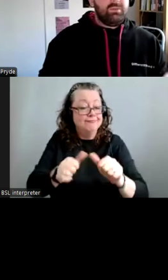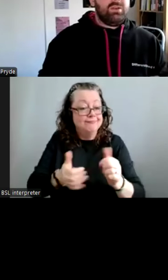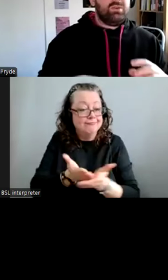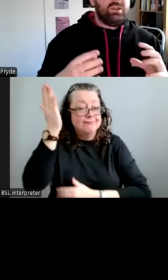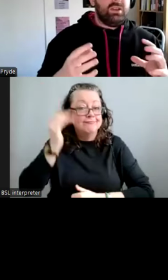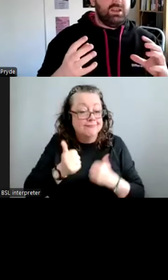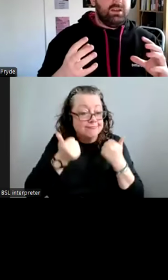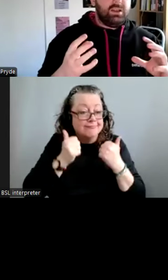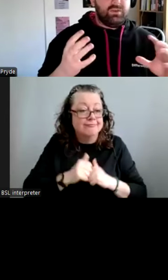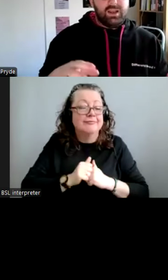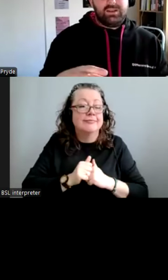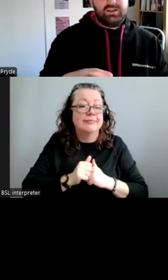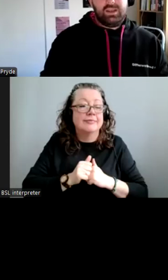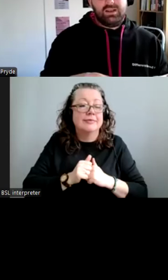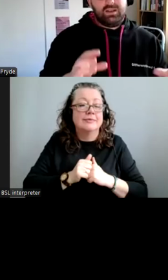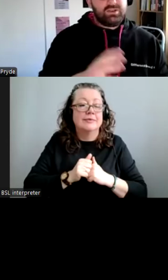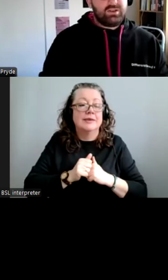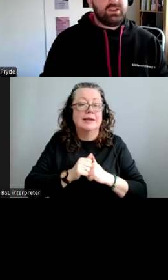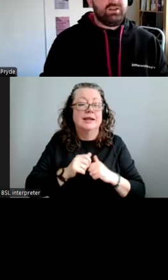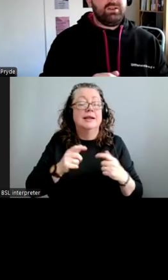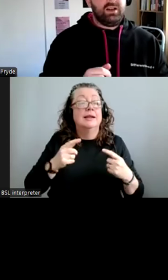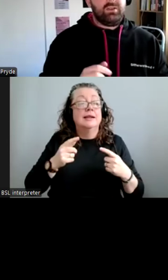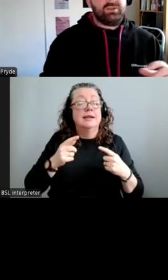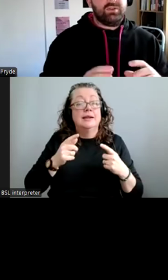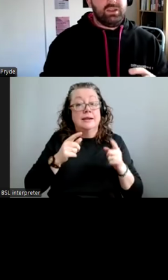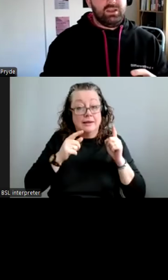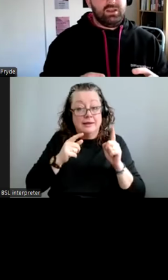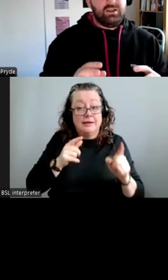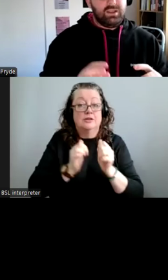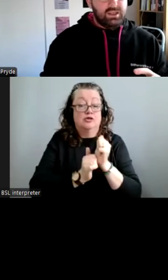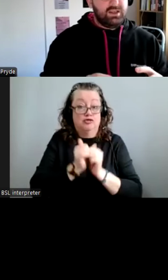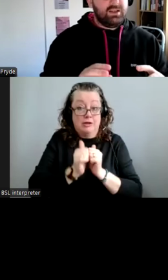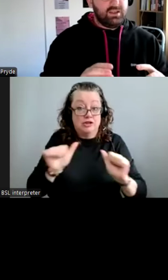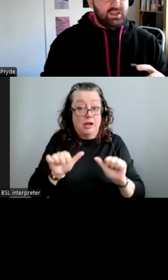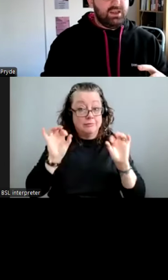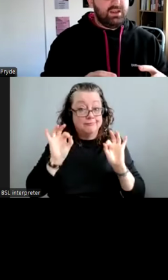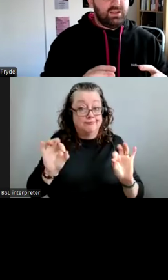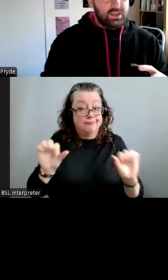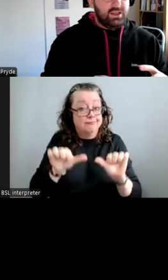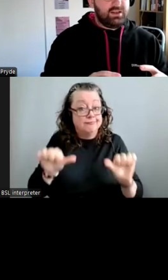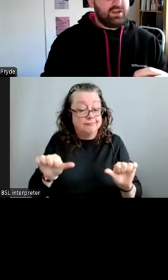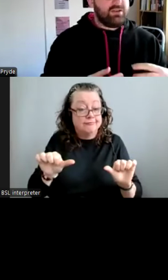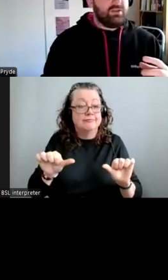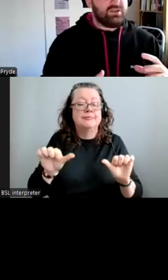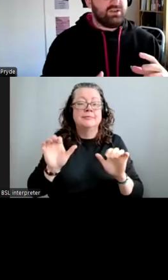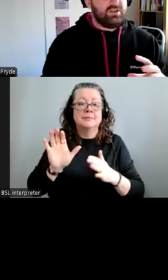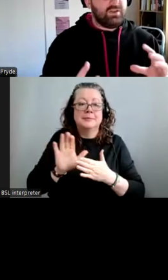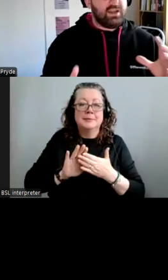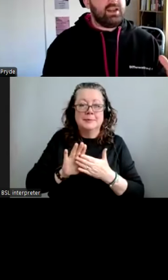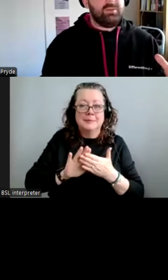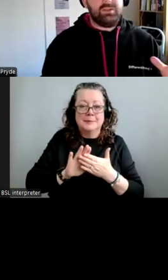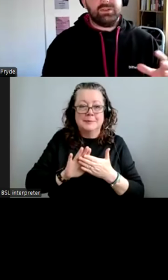When we use the correct structure and also the correct use of heading elements,